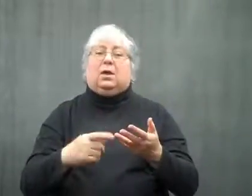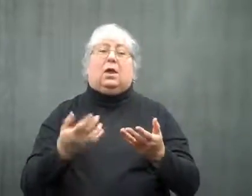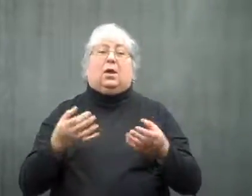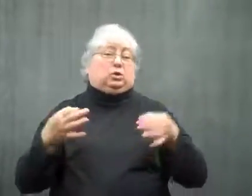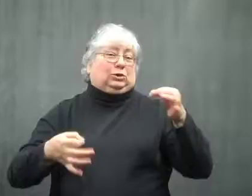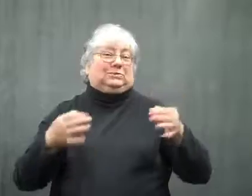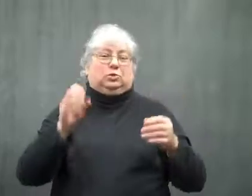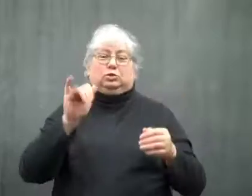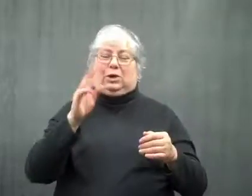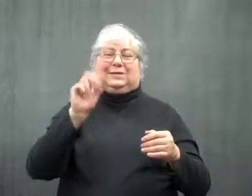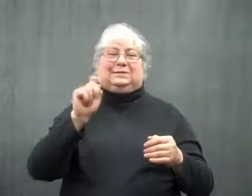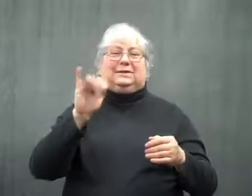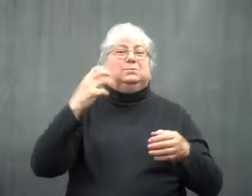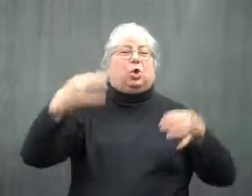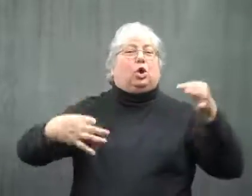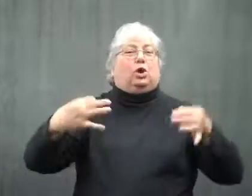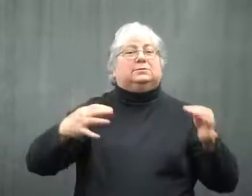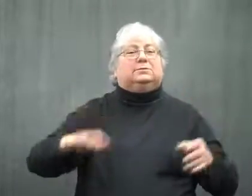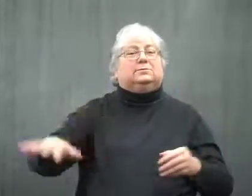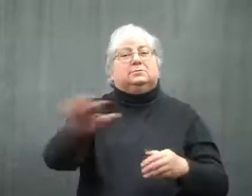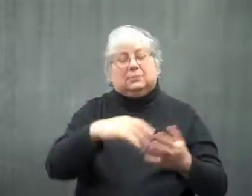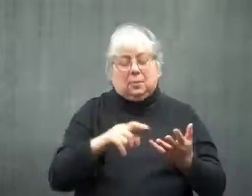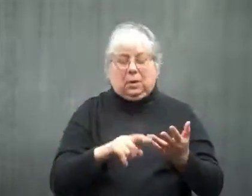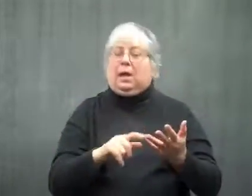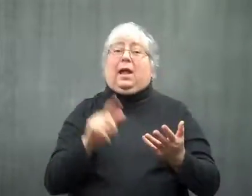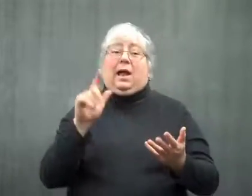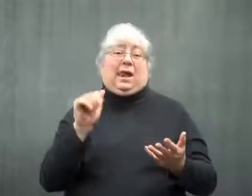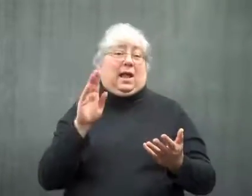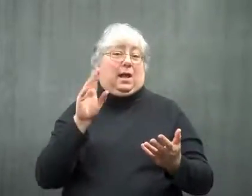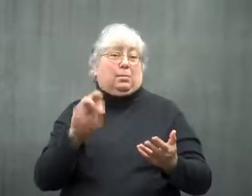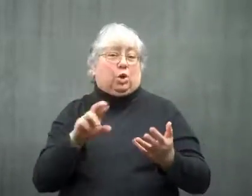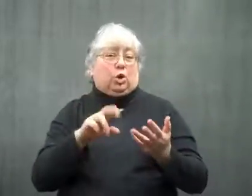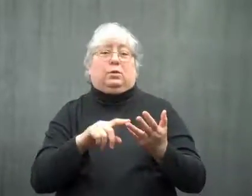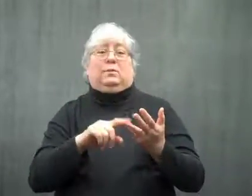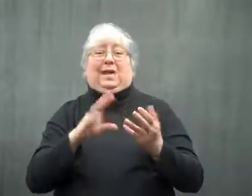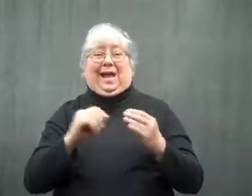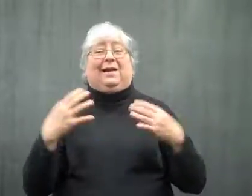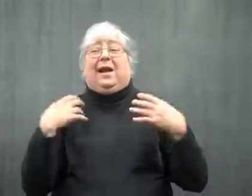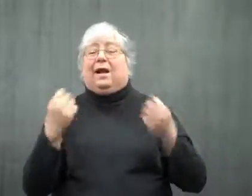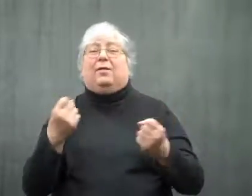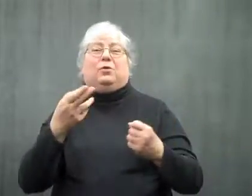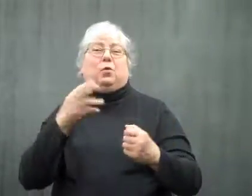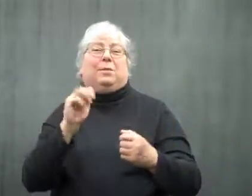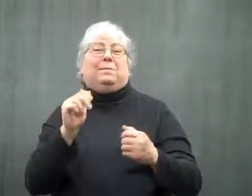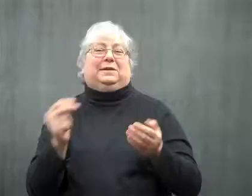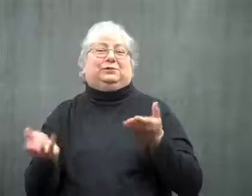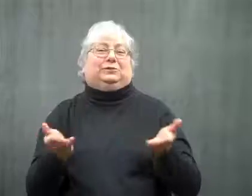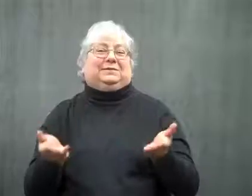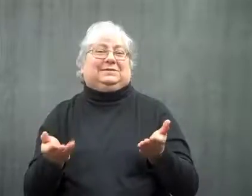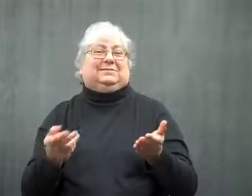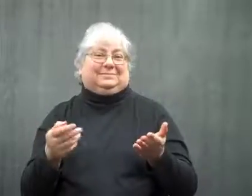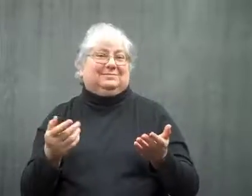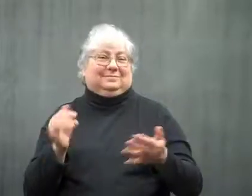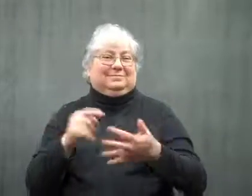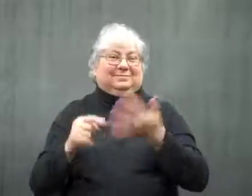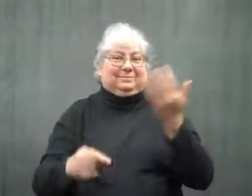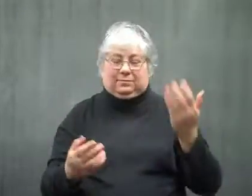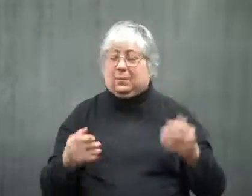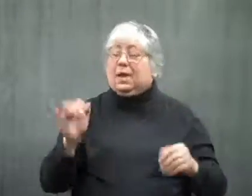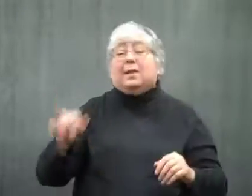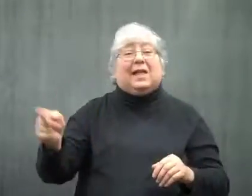the Justice system, Labor, and Health and Human Services.